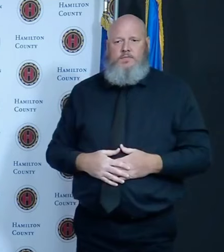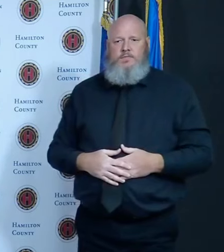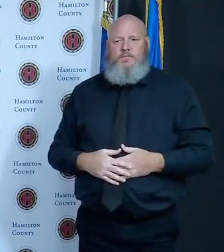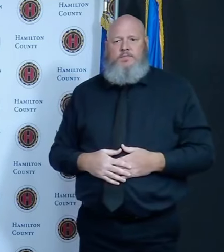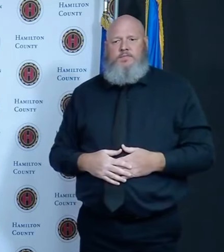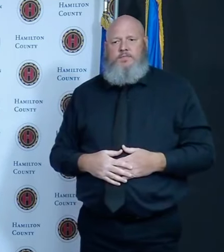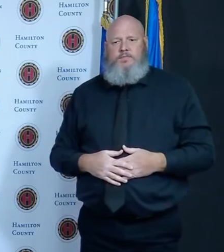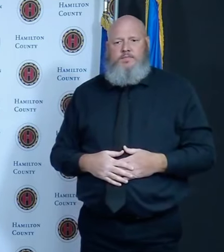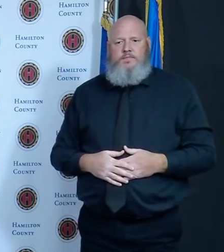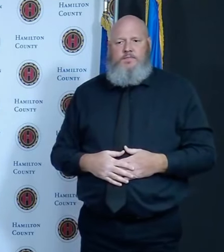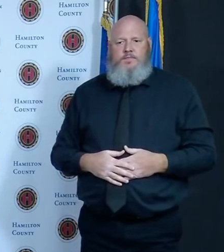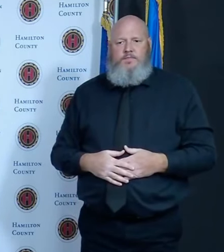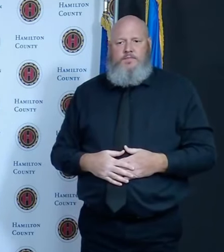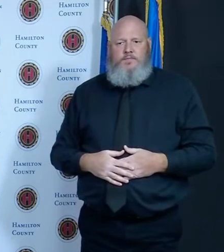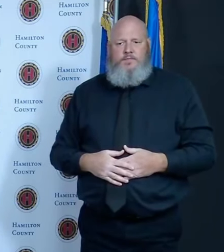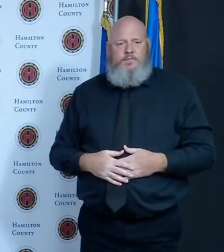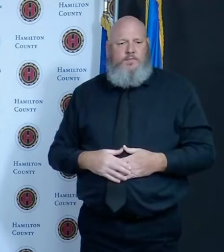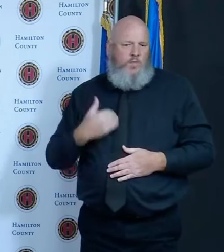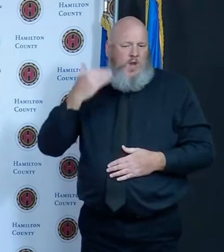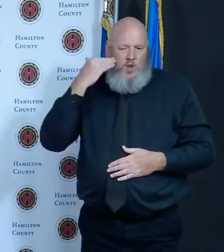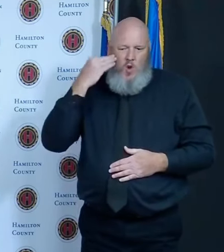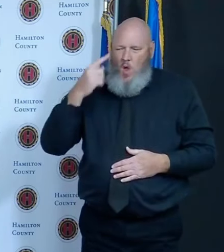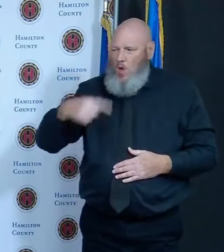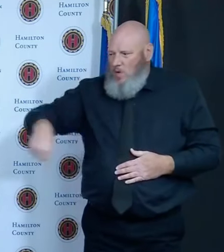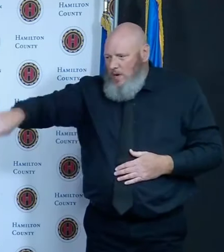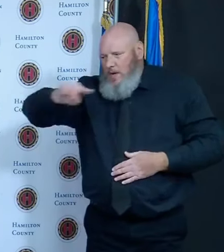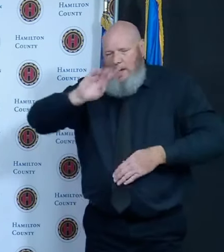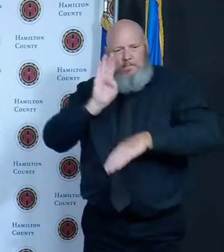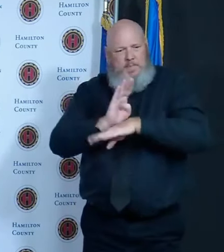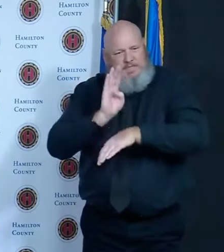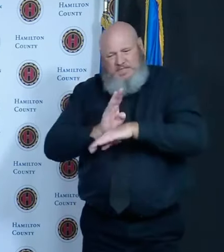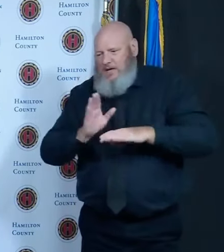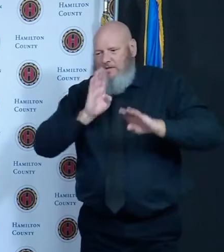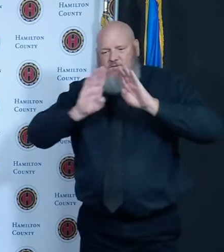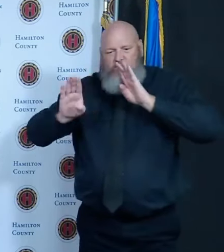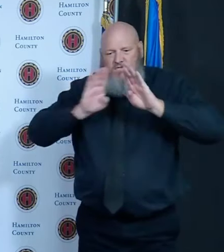behavior will change we will emerge from the crisis but we will emerge into a